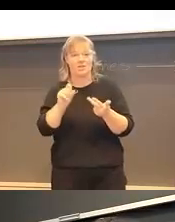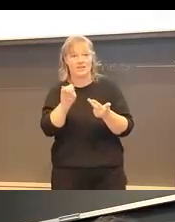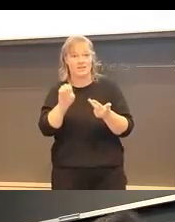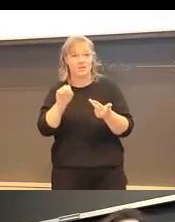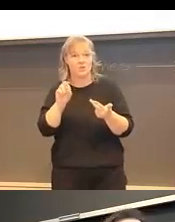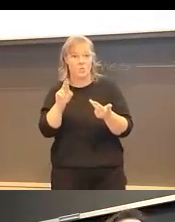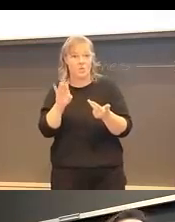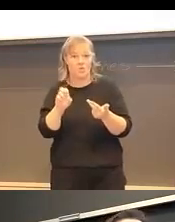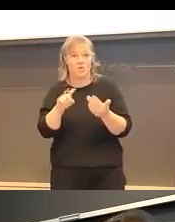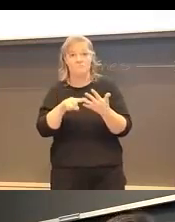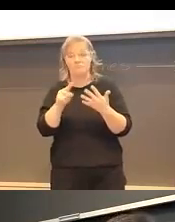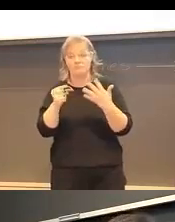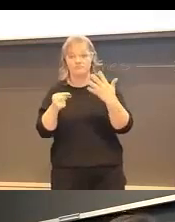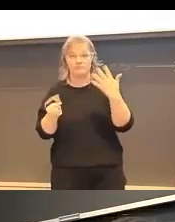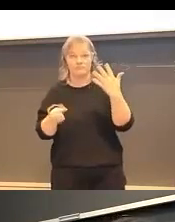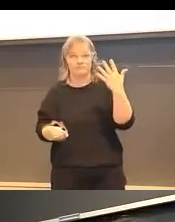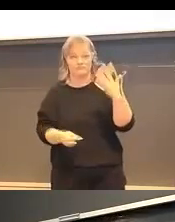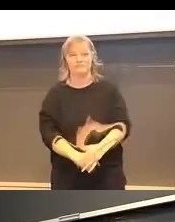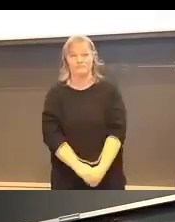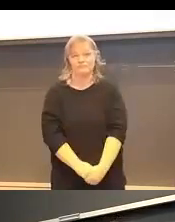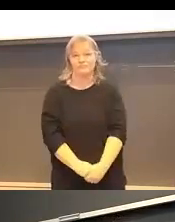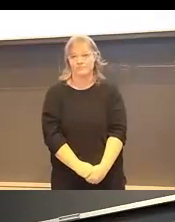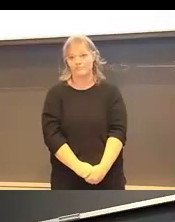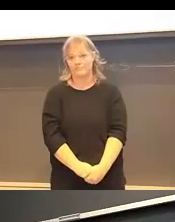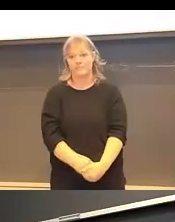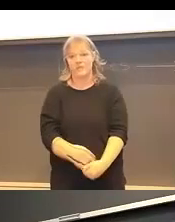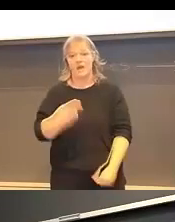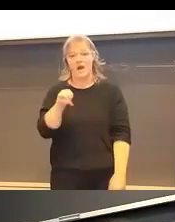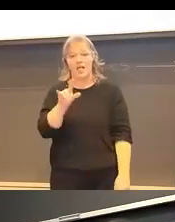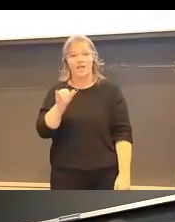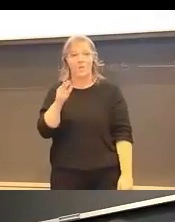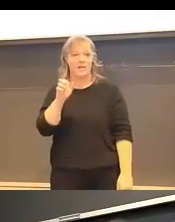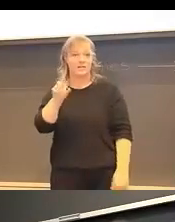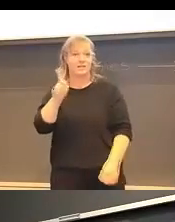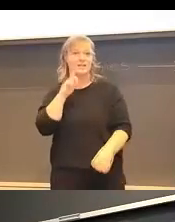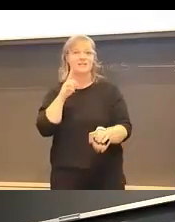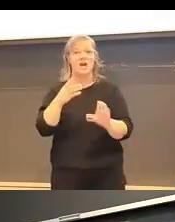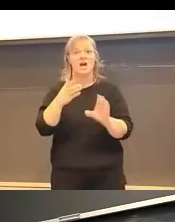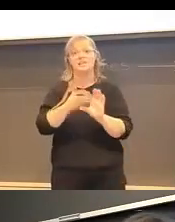sapora Rosenberg and Lindsay s Holly Welden is our psychology fellow embedded in surgery and